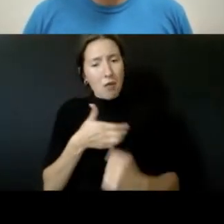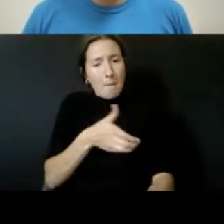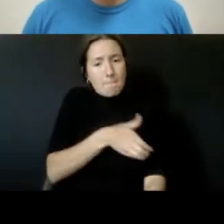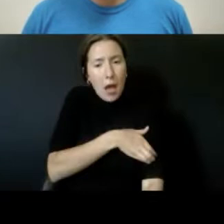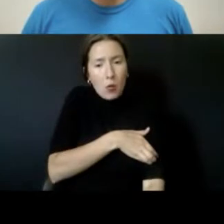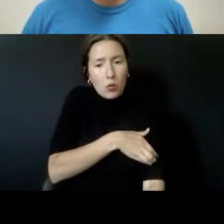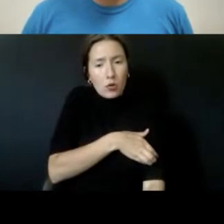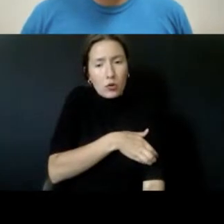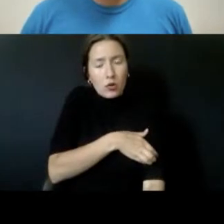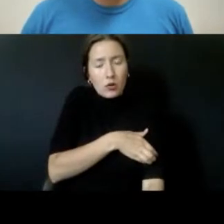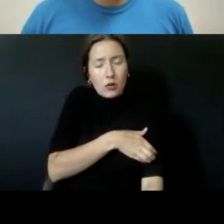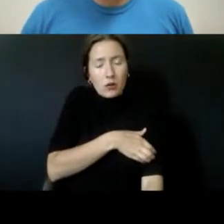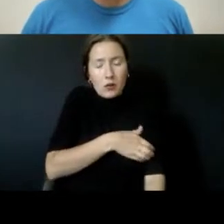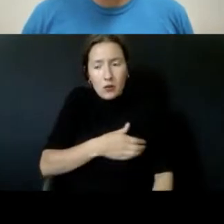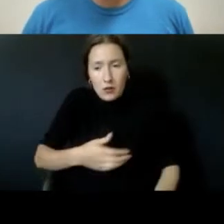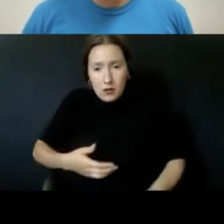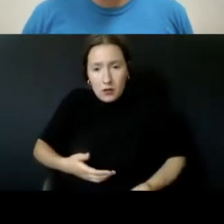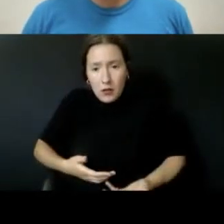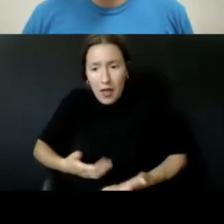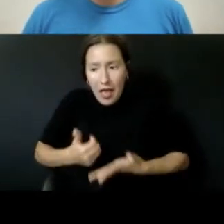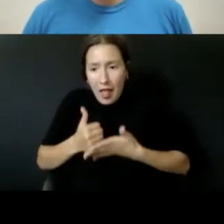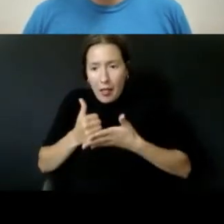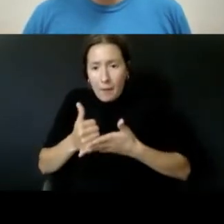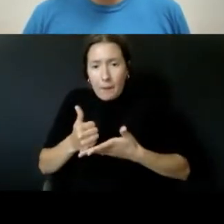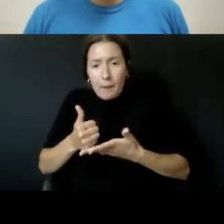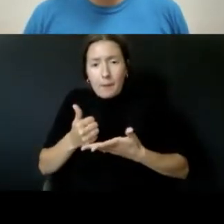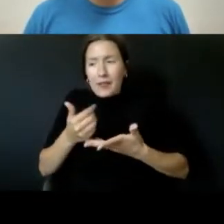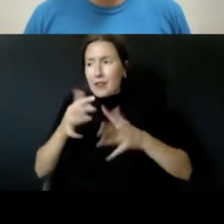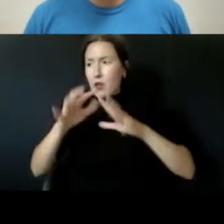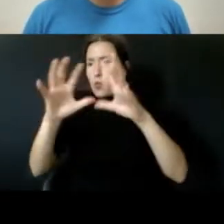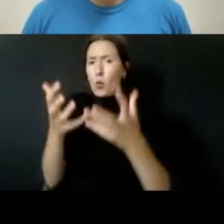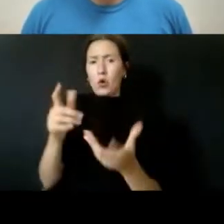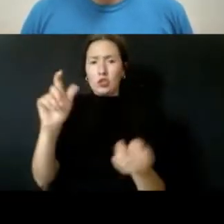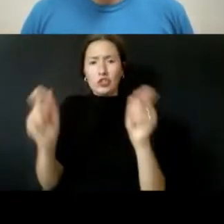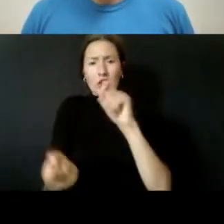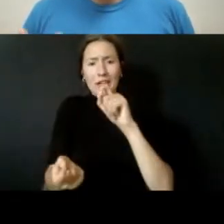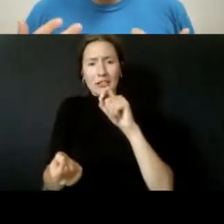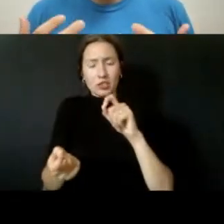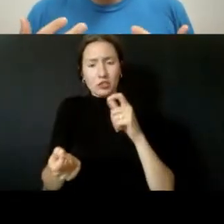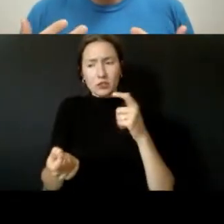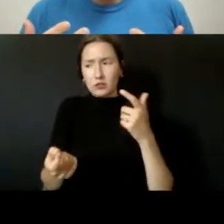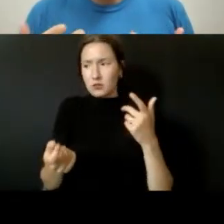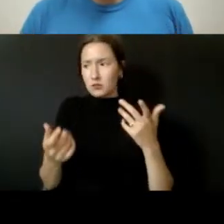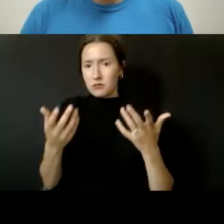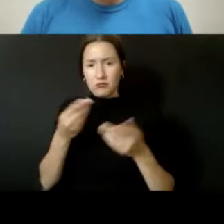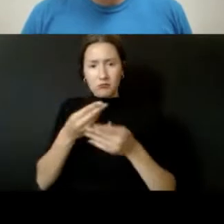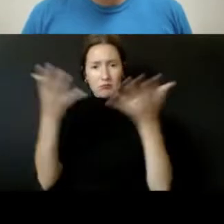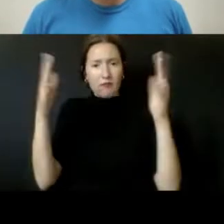their entire world uh by learning something new um and why would we limit who had access to that